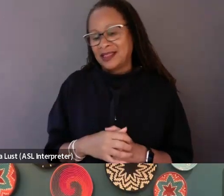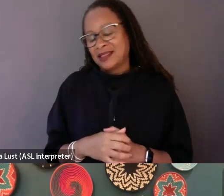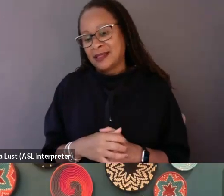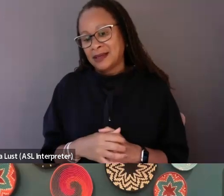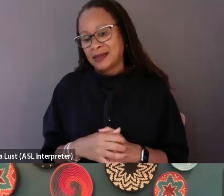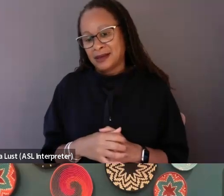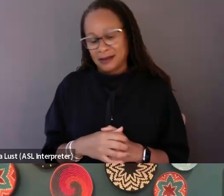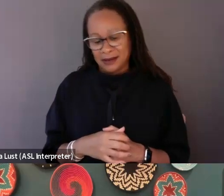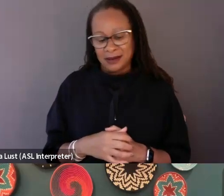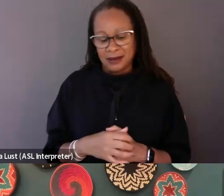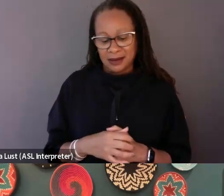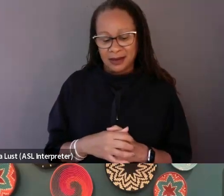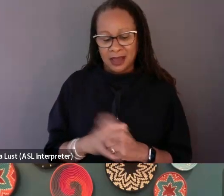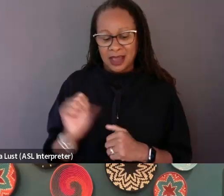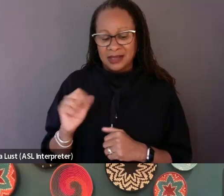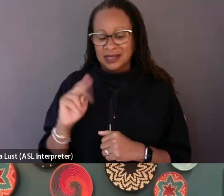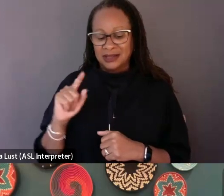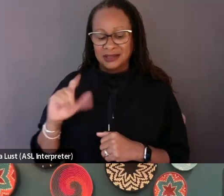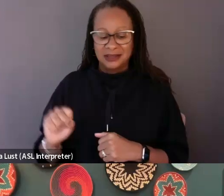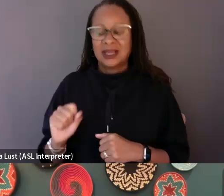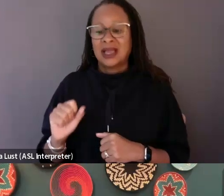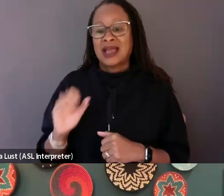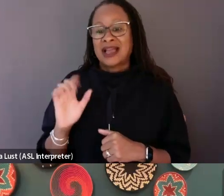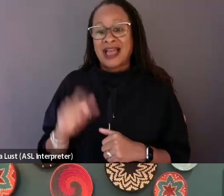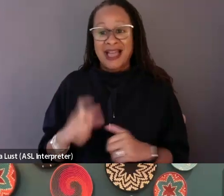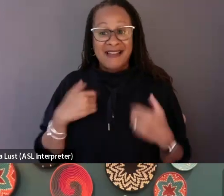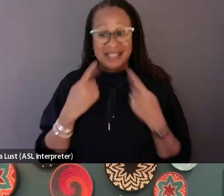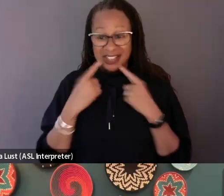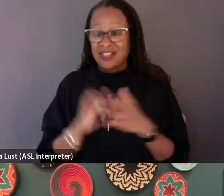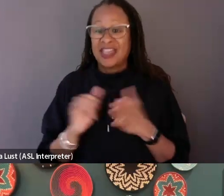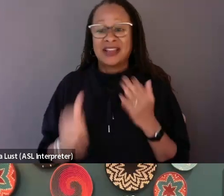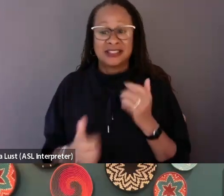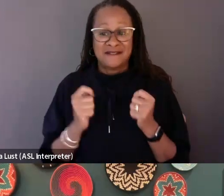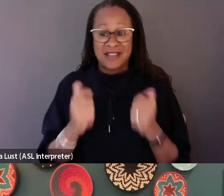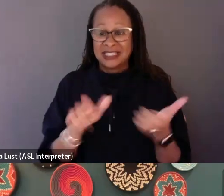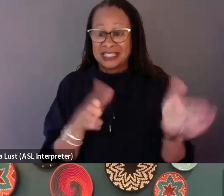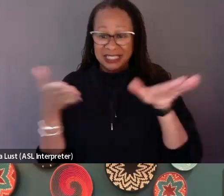that the Arabian sea is the fastest dying sea in the world. There are these algae blooms forming all over the sea.